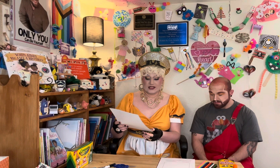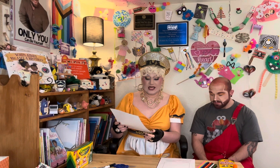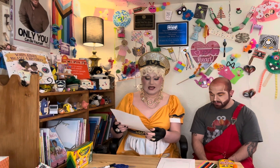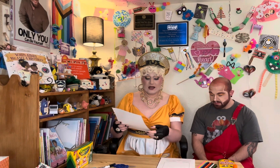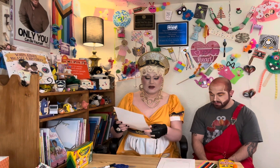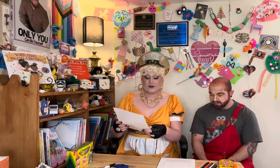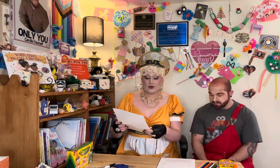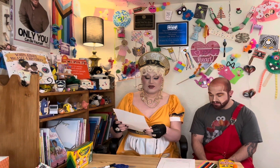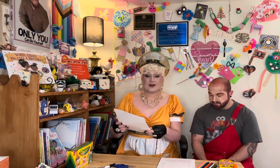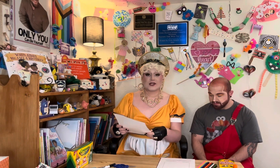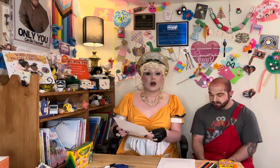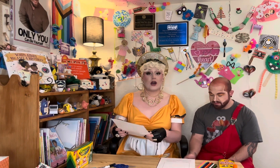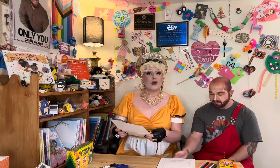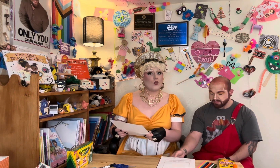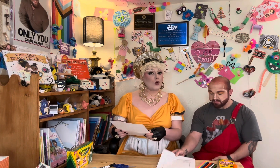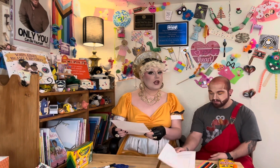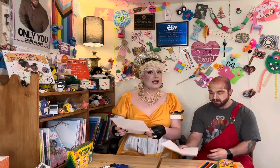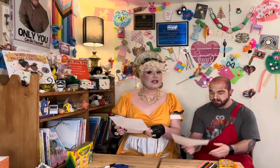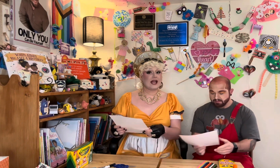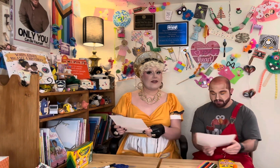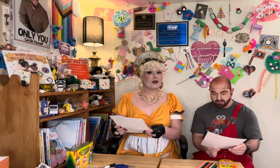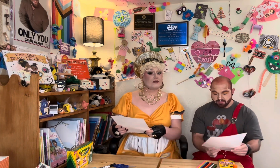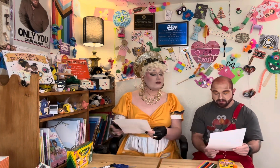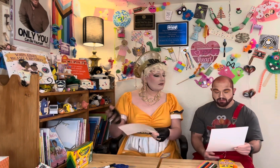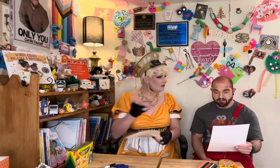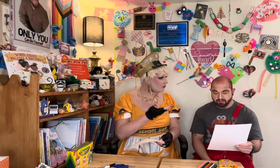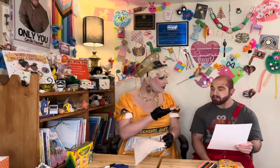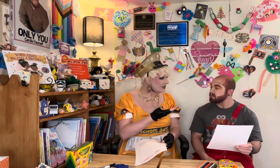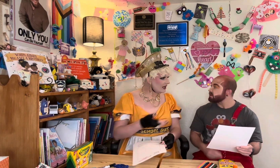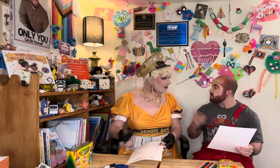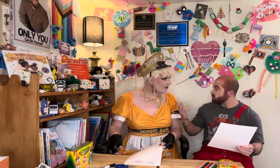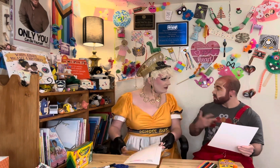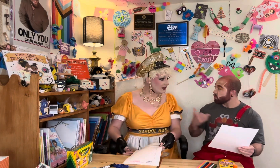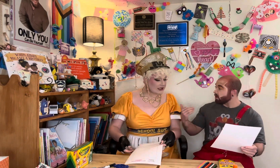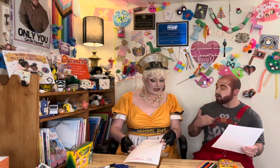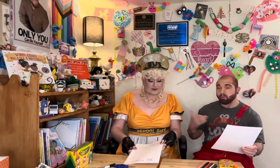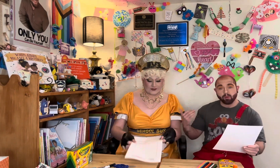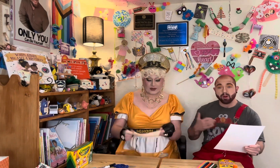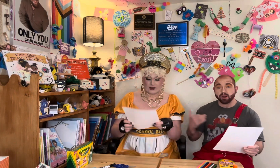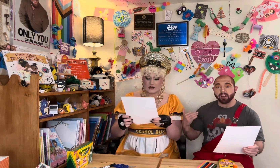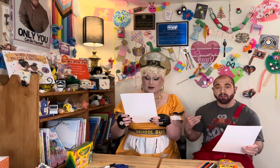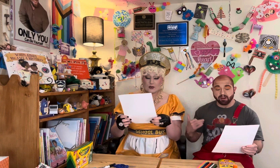today. The four themes are "Working Together." Working together, that's good. BUSTER: We're working together right now!